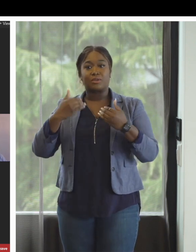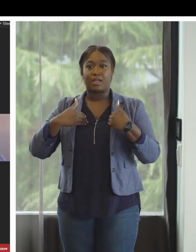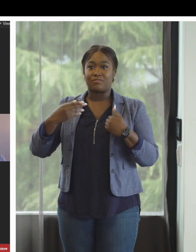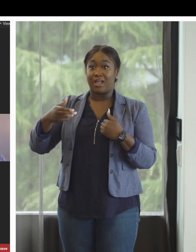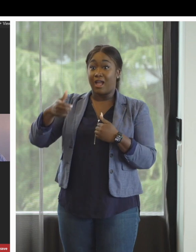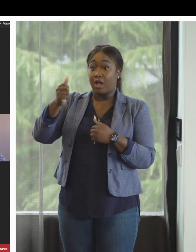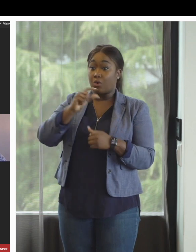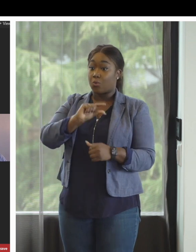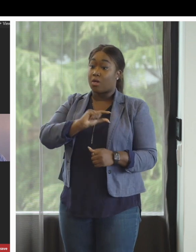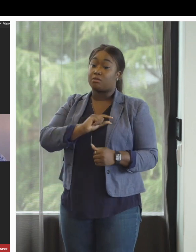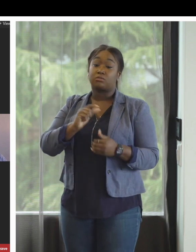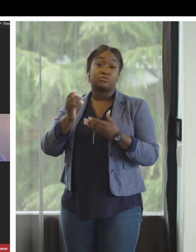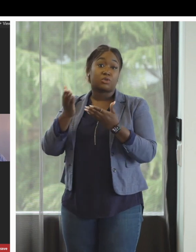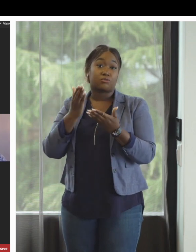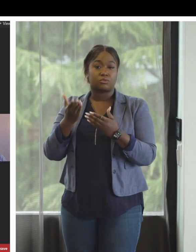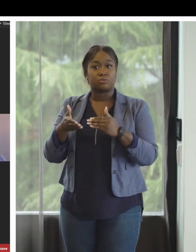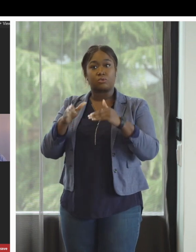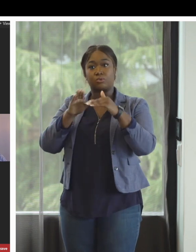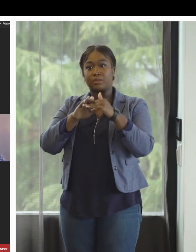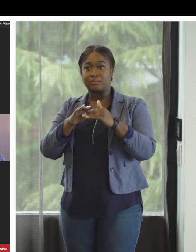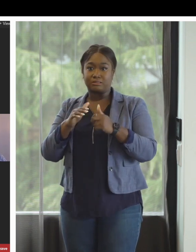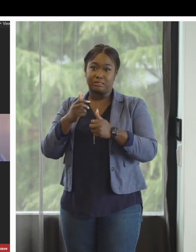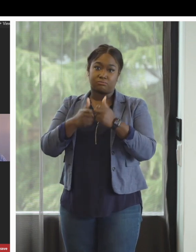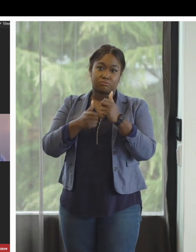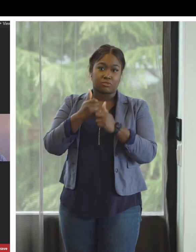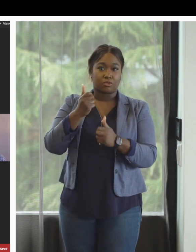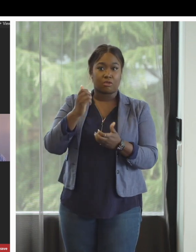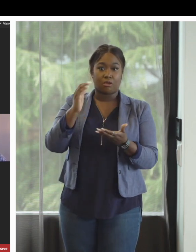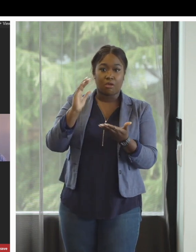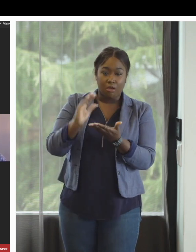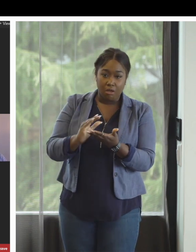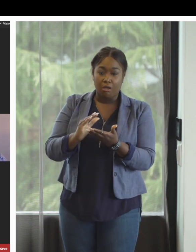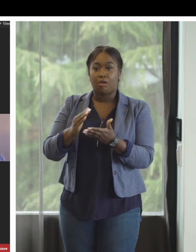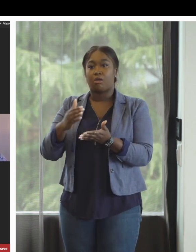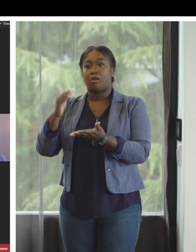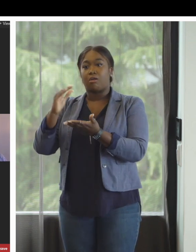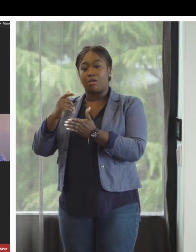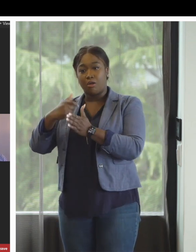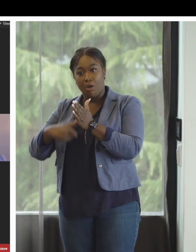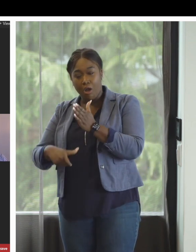efficiencies. Lower cost in terms potentially